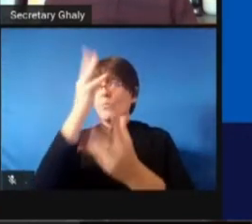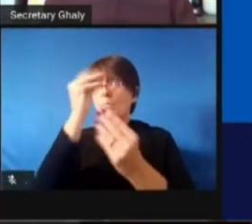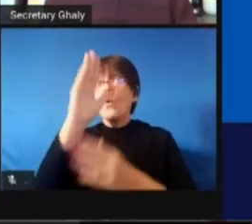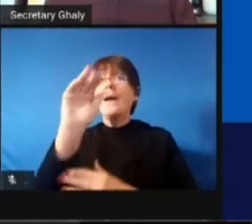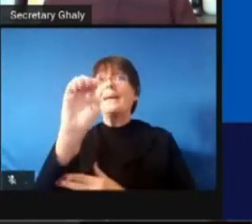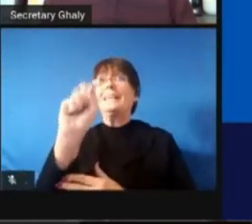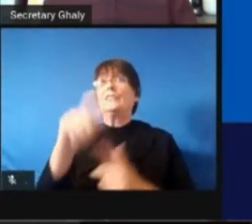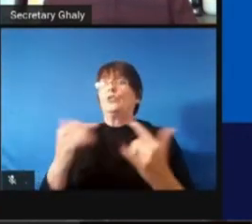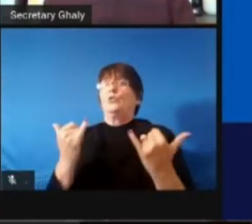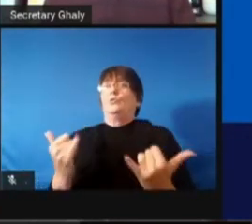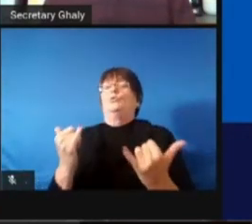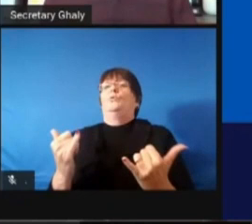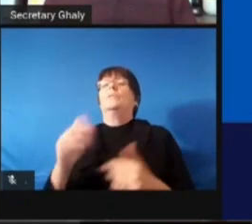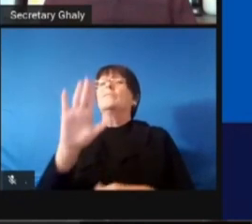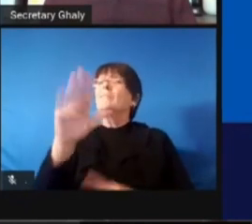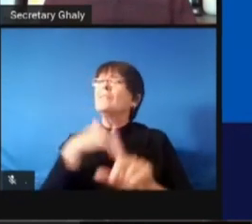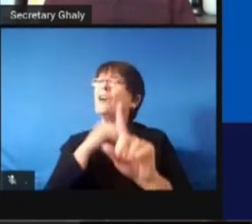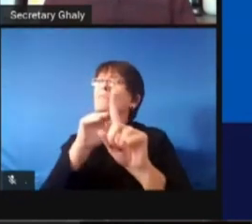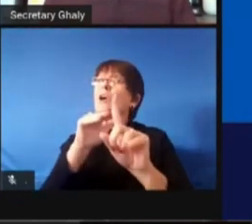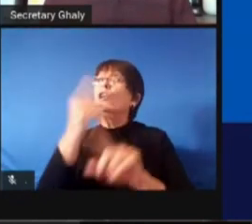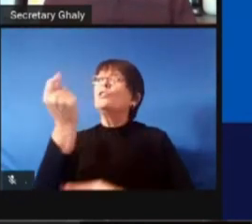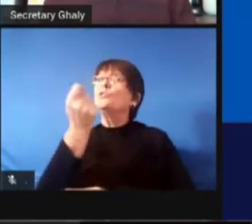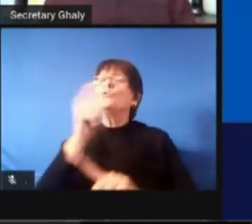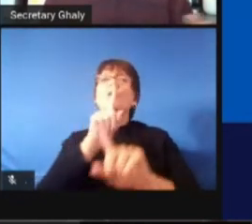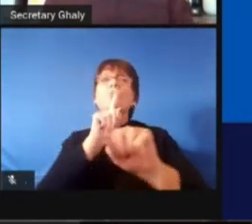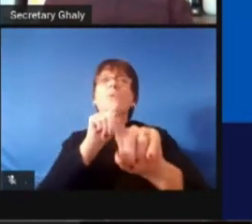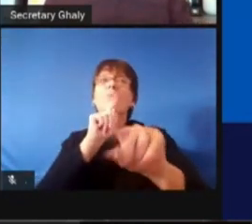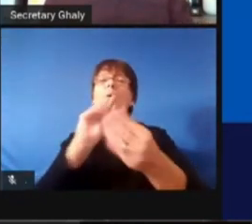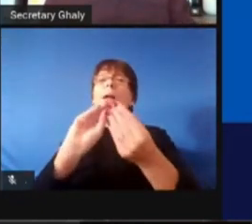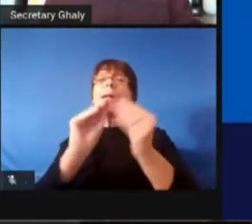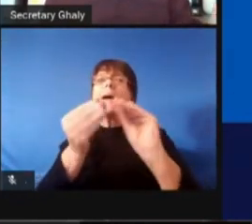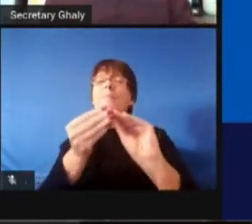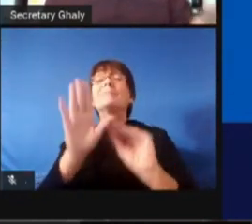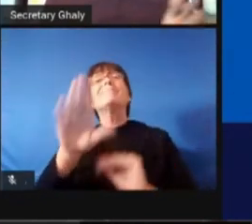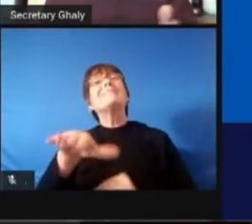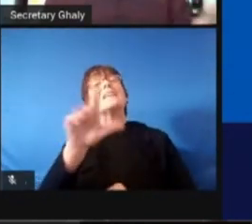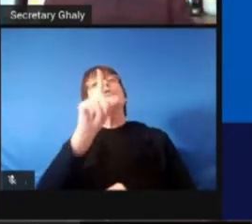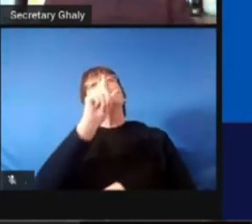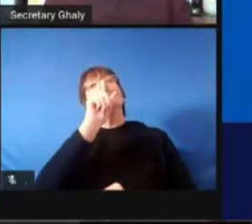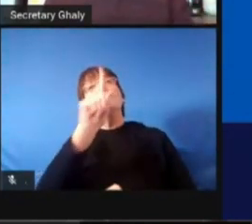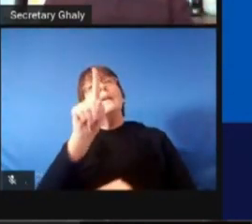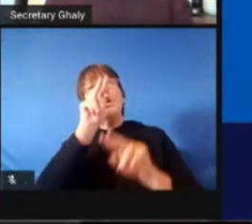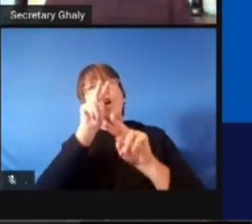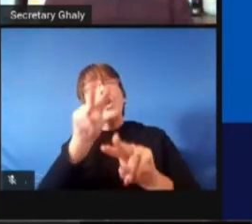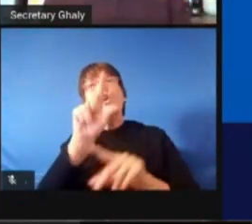WHAT ARE WE SEEN IN TERMS OF CASE NUMBERS TODAY?